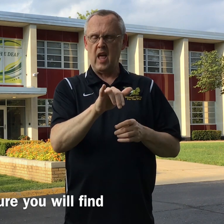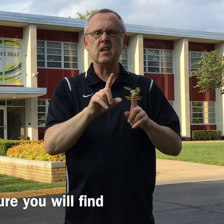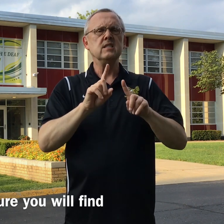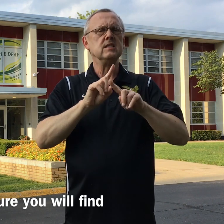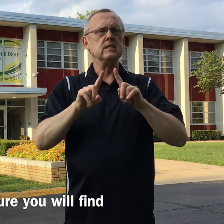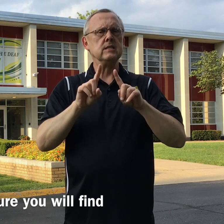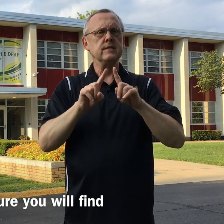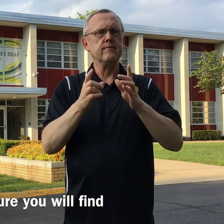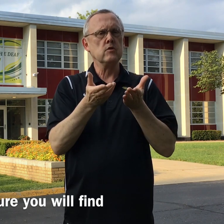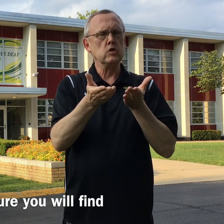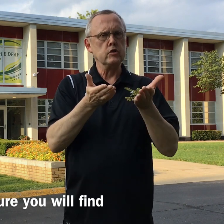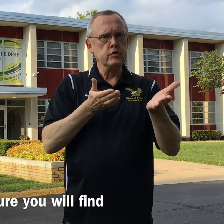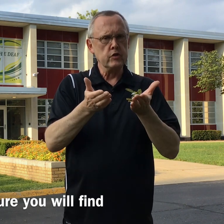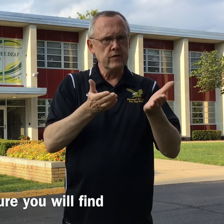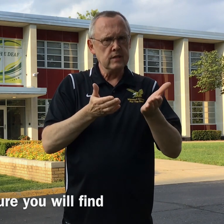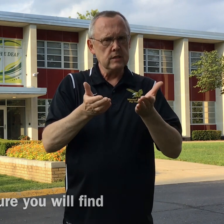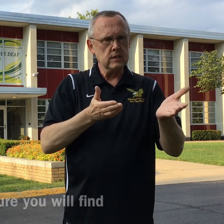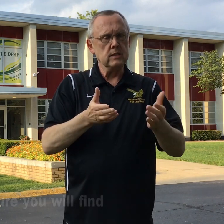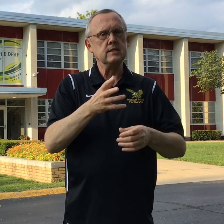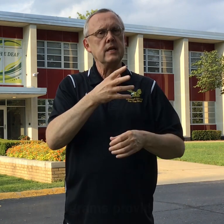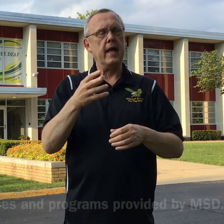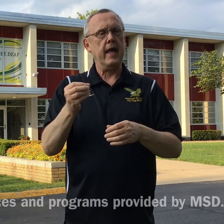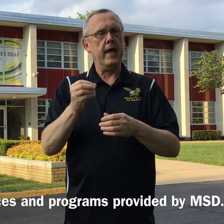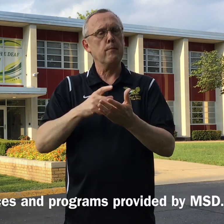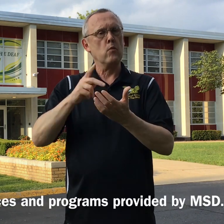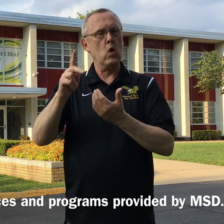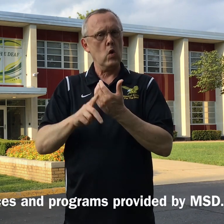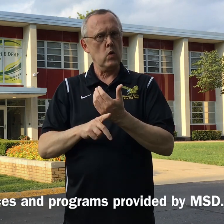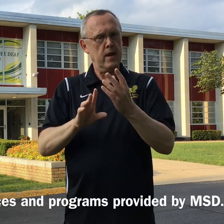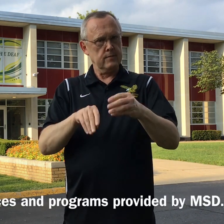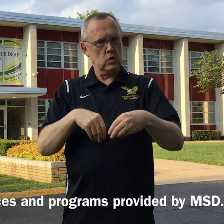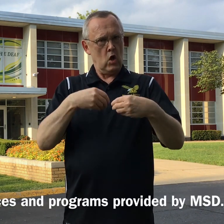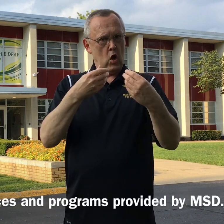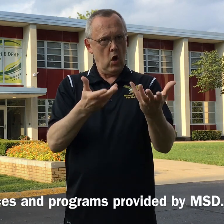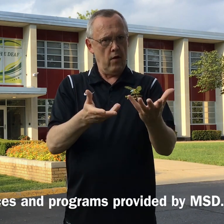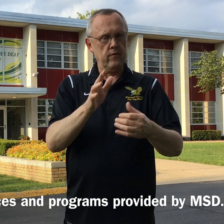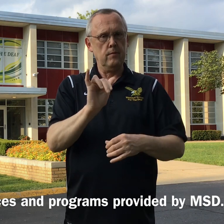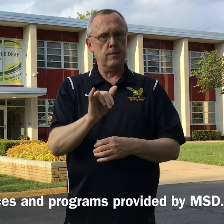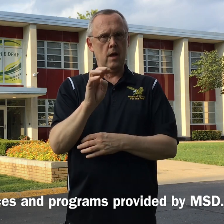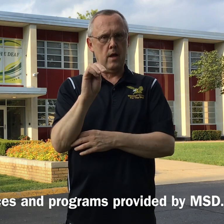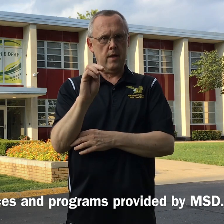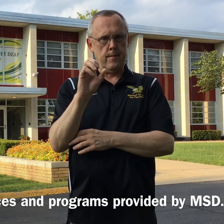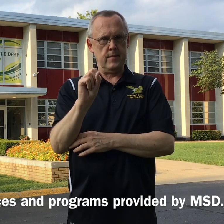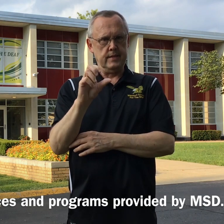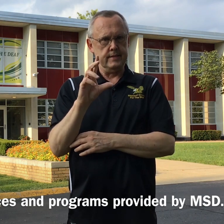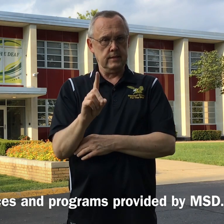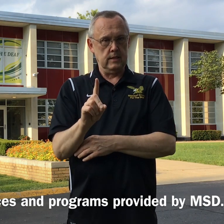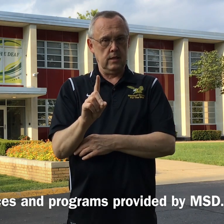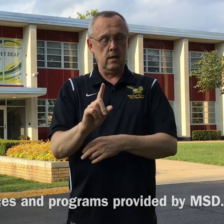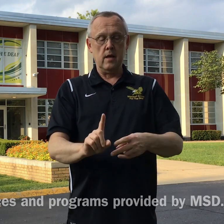Inside the brochure you will find a variety of services and programs provided by MSD